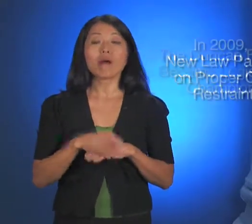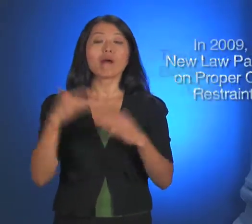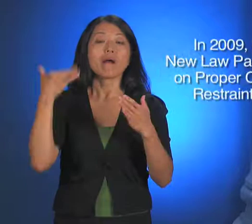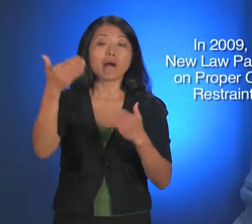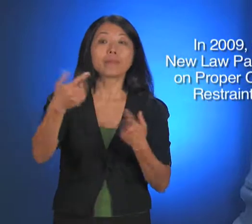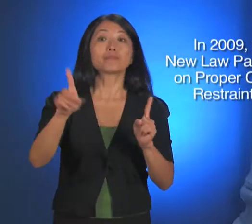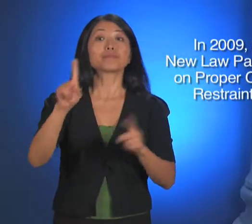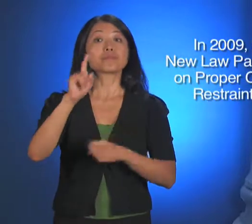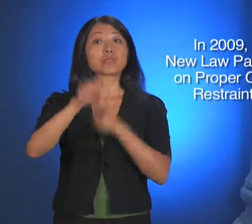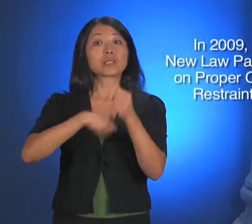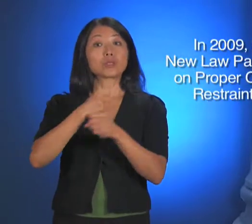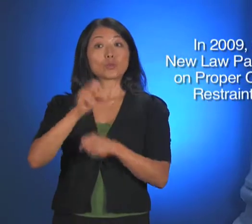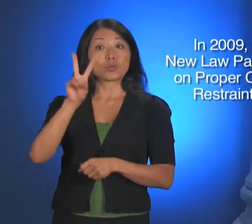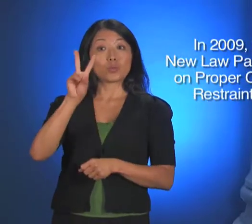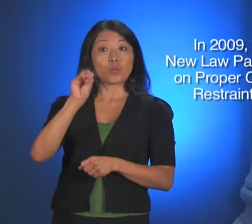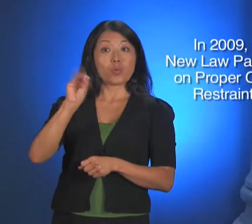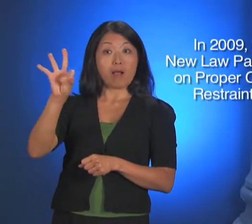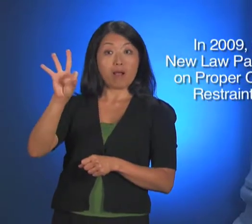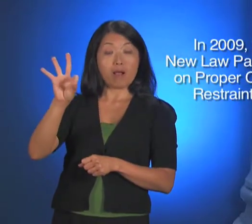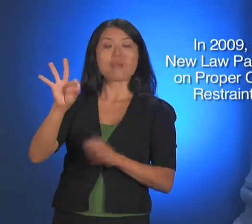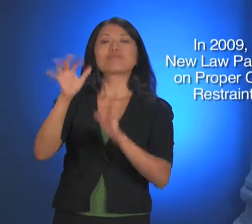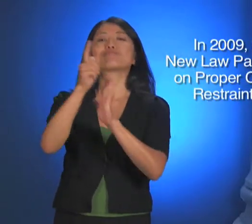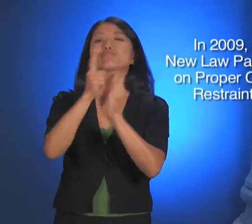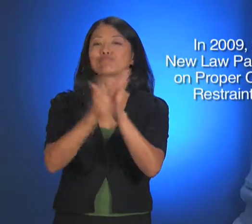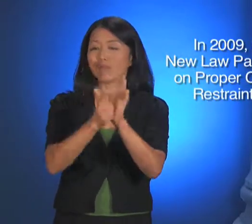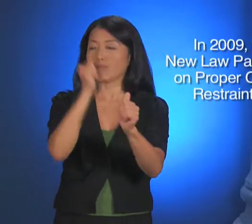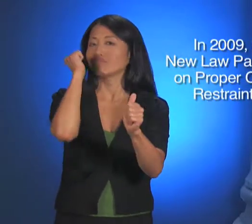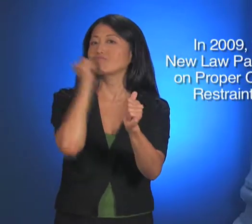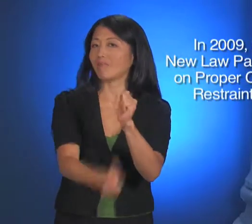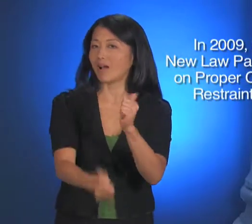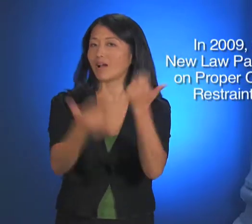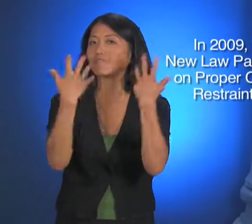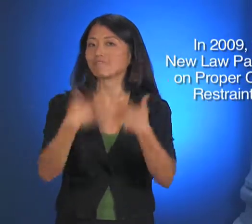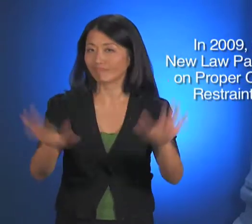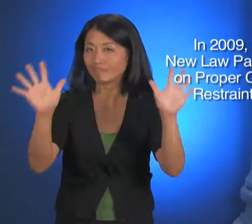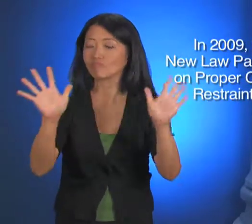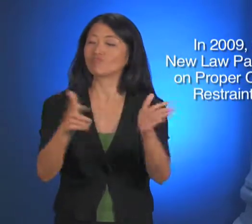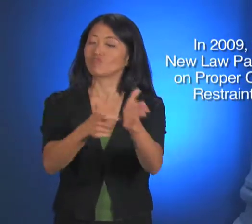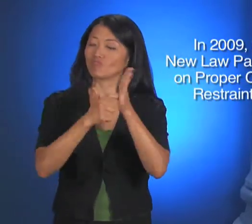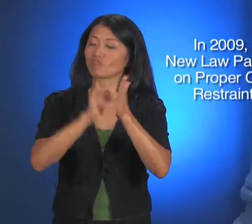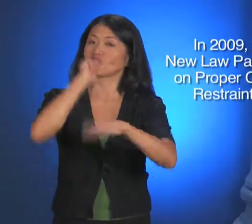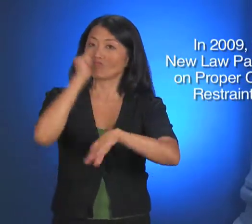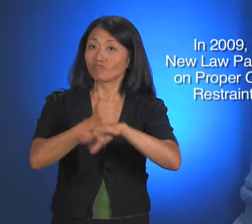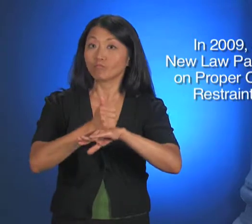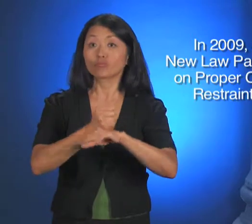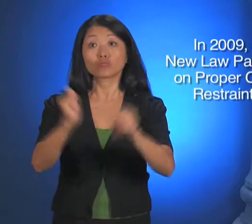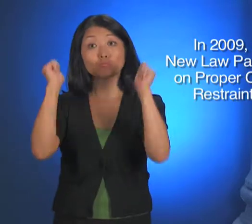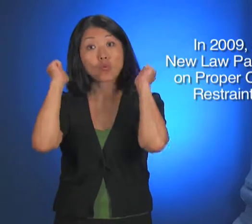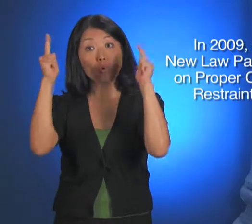In 2009, a law passed requiring all drivers